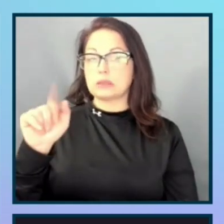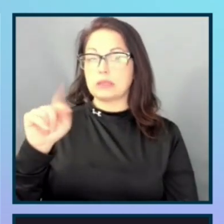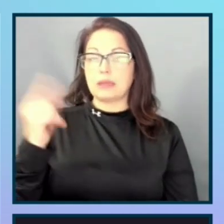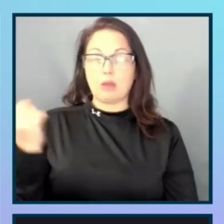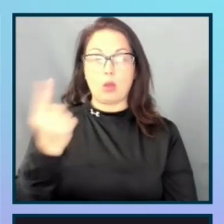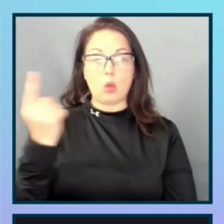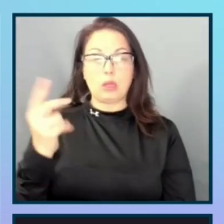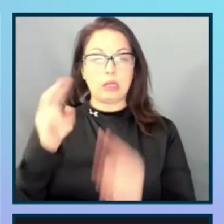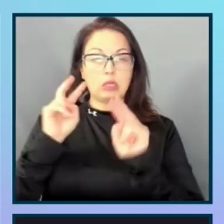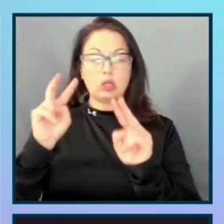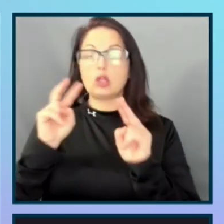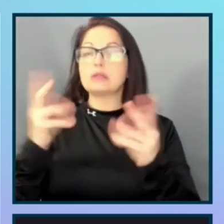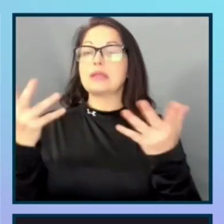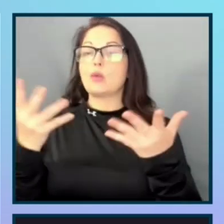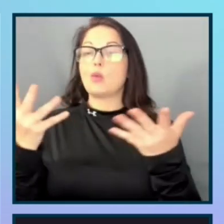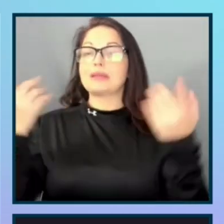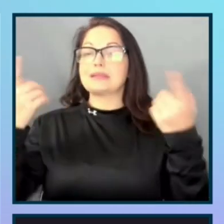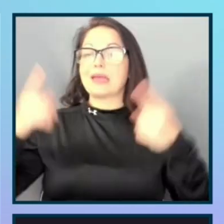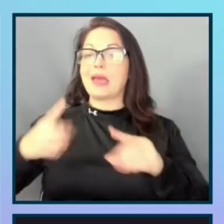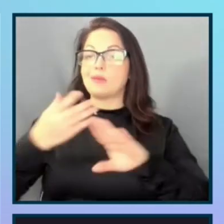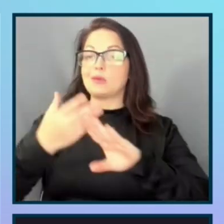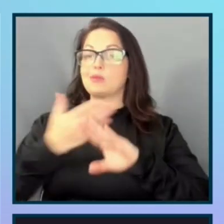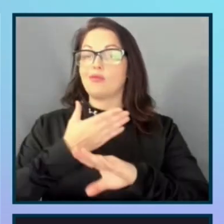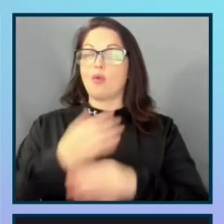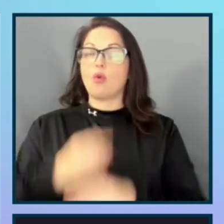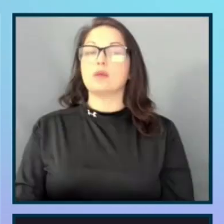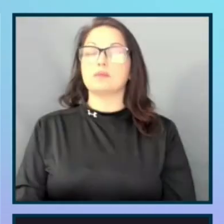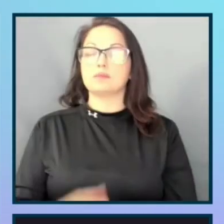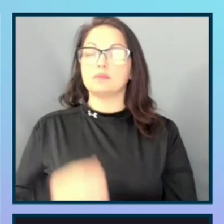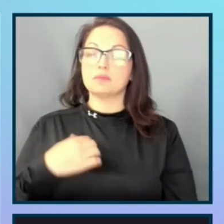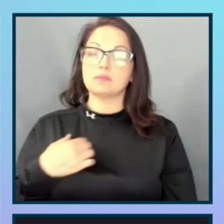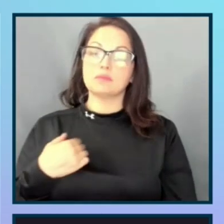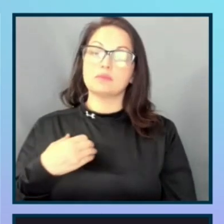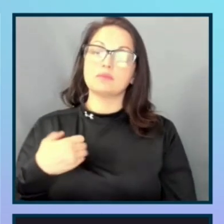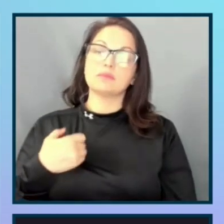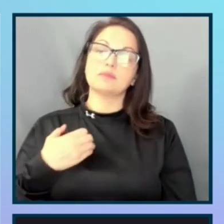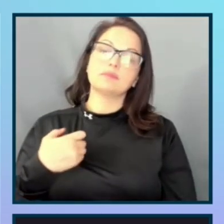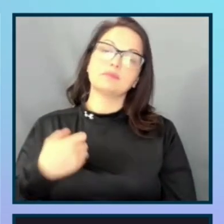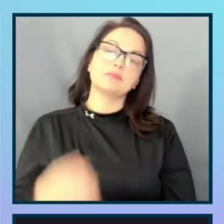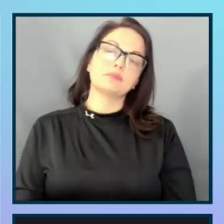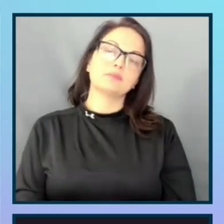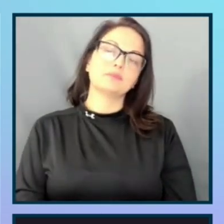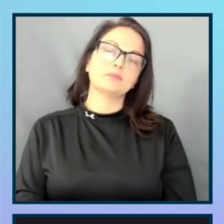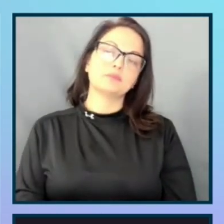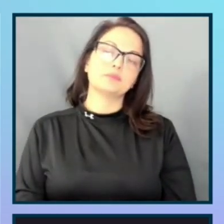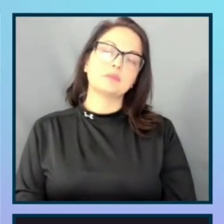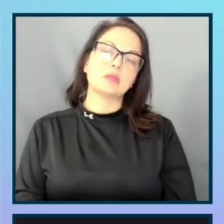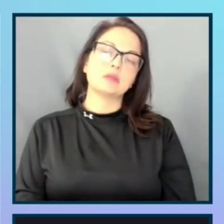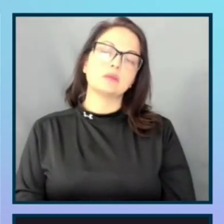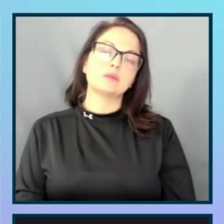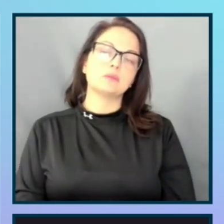One of the big reasons why we should be what are called healthy skeptics towards data, is that data looks